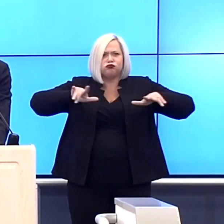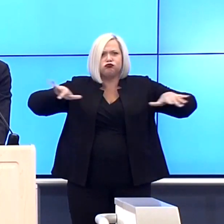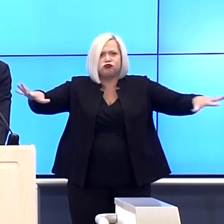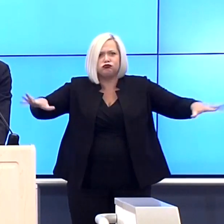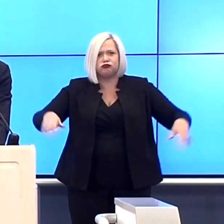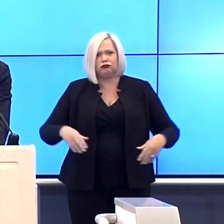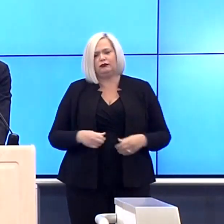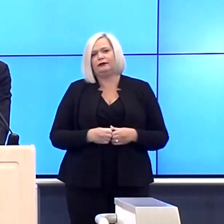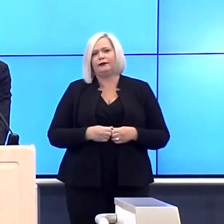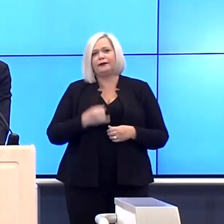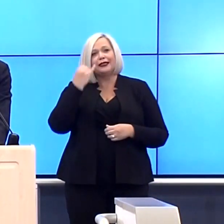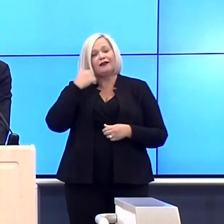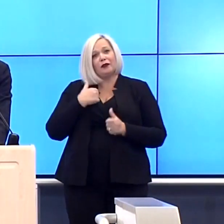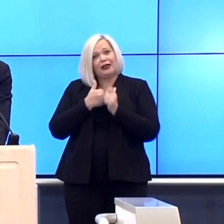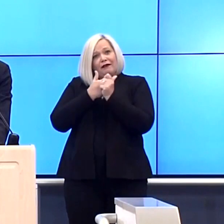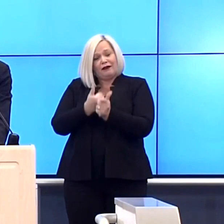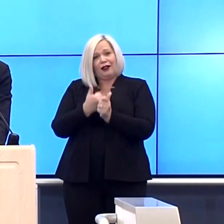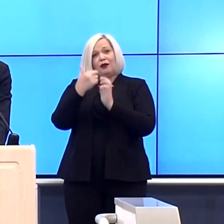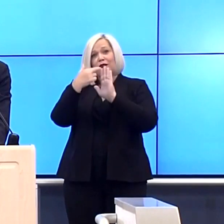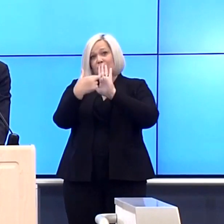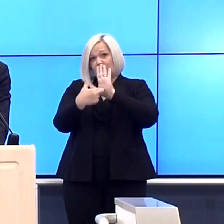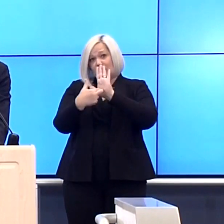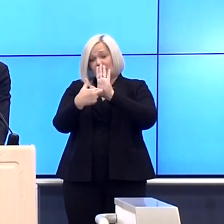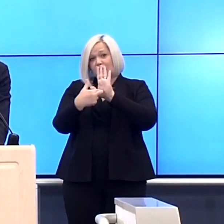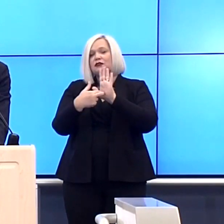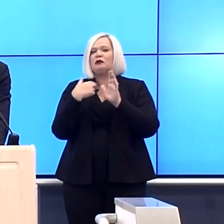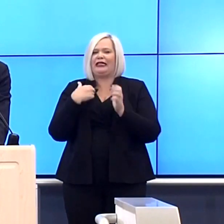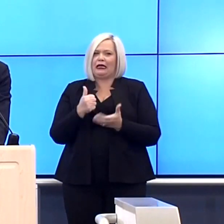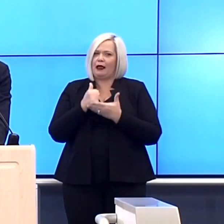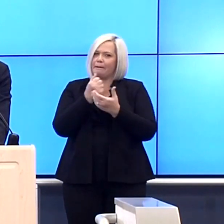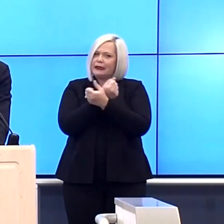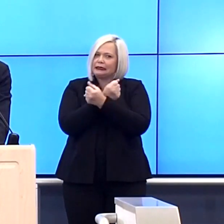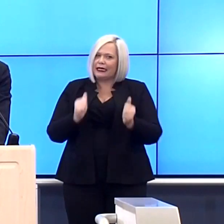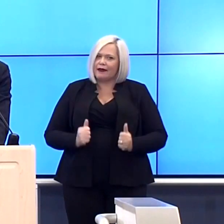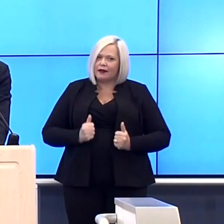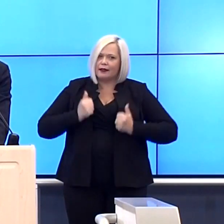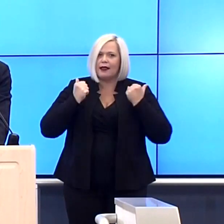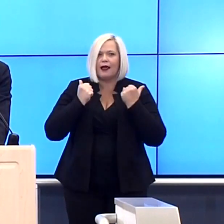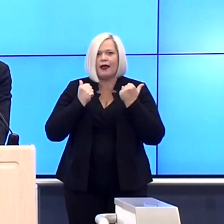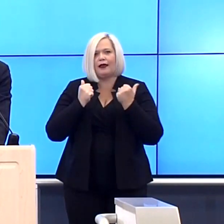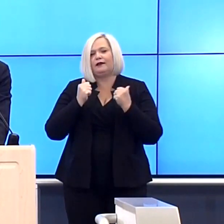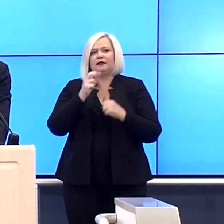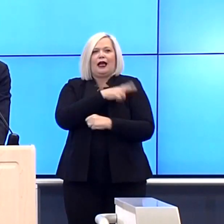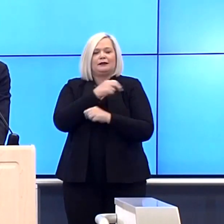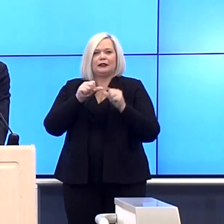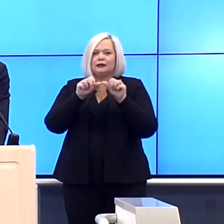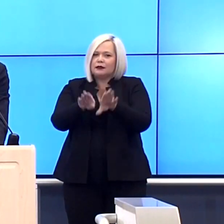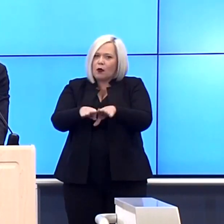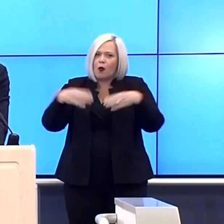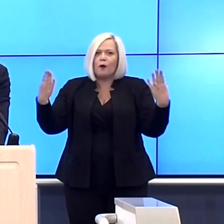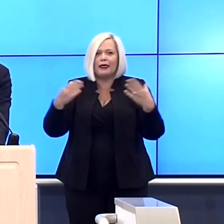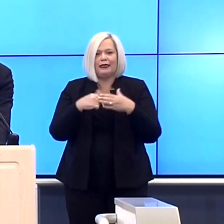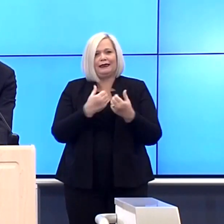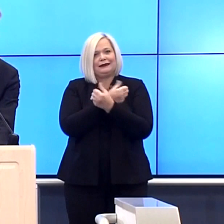HOCKEY GAMES TO ICUs. BY FOLLOWING THE ORDER AND BY FOLLOWING THE ORDER AND GUIDANCE TONIGHT, WE CAN SAVE GUIDANCE TONIGHT, WE CAN SAVE THOUSANDS. THOUSANDS. KEEP OUR HOSPITALS OPEN. KEEP OUR HOSPITALS OPEN. AND AVOID EVEN MORE SEVERE STEPS